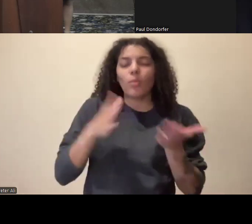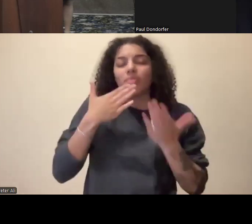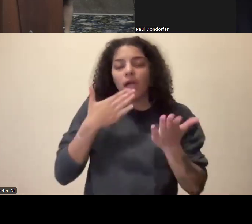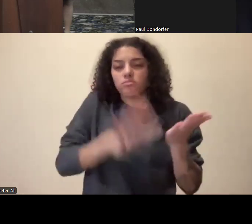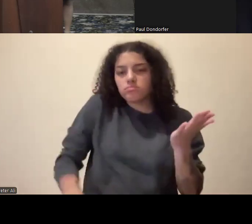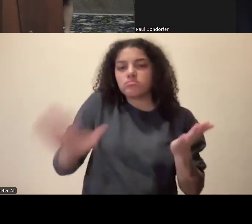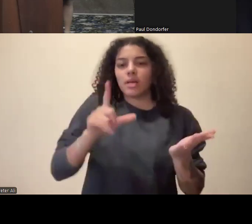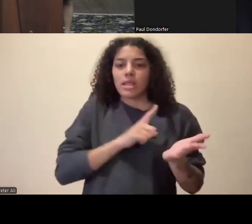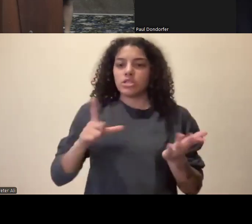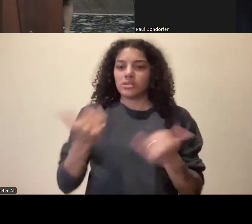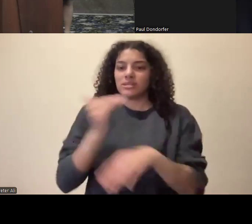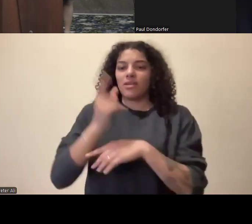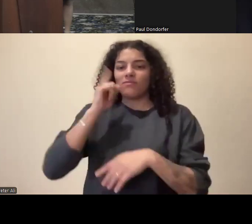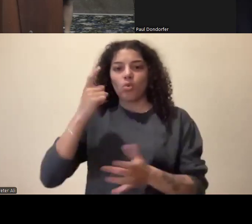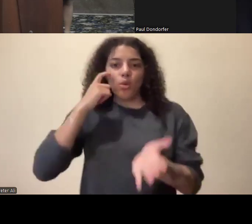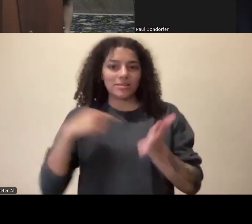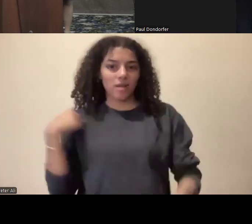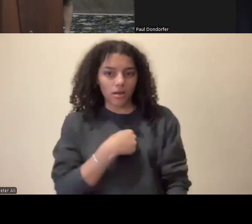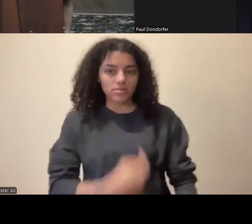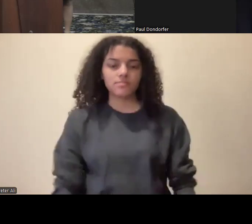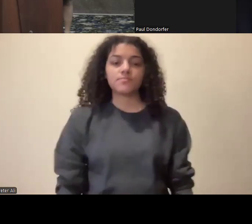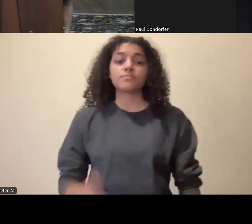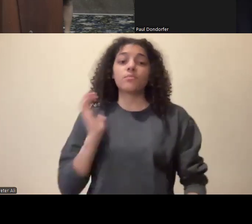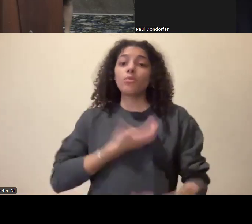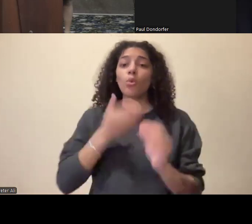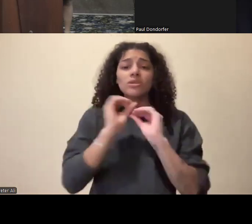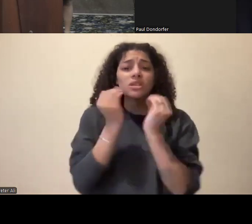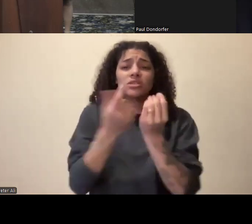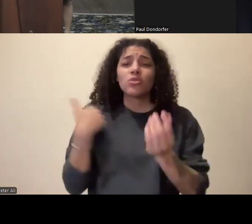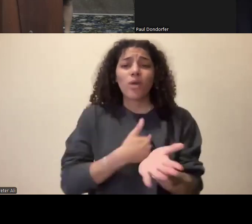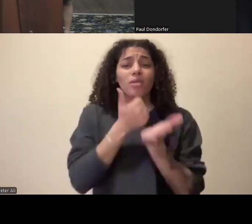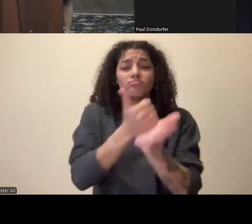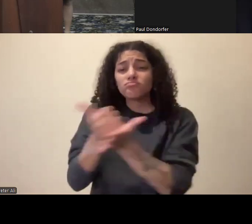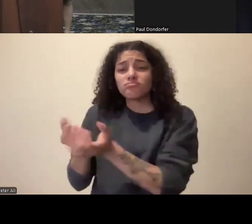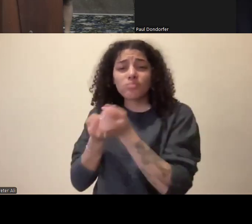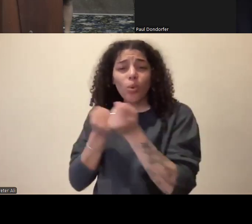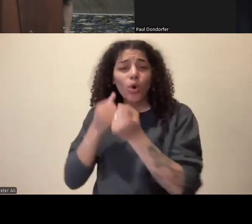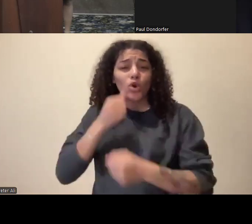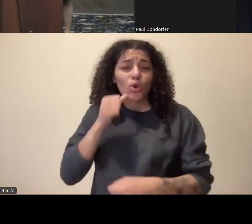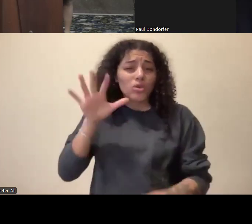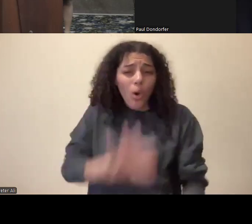Godmothers of Rochester we welcome girls from all over Monroe County and beyond to experience the